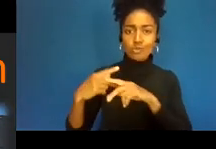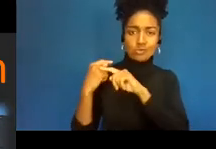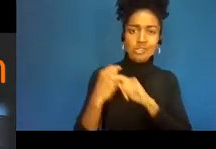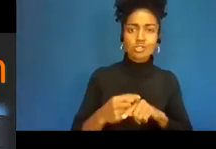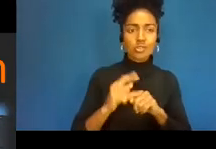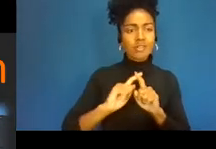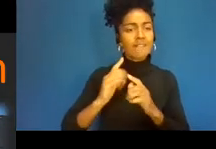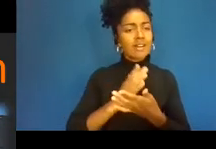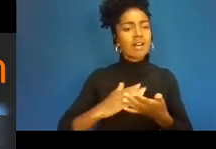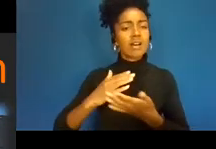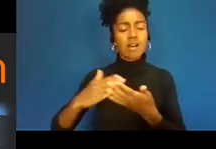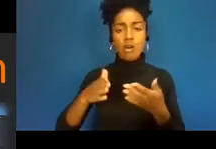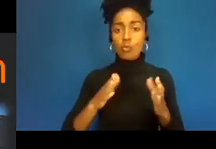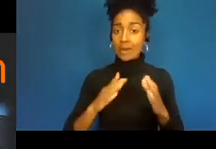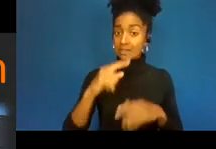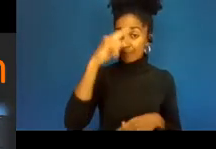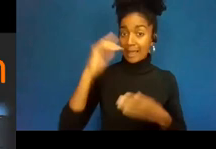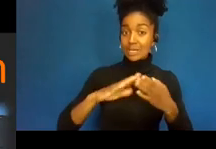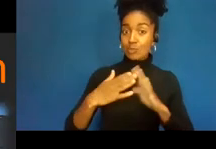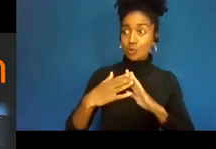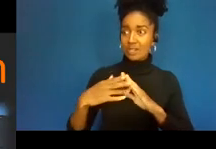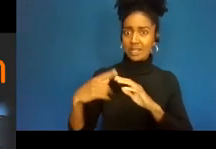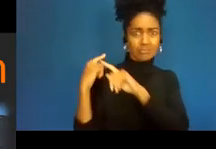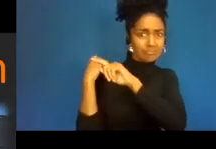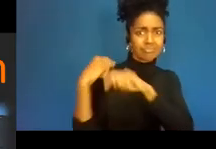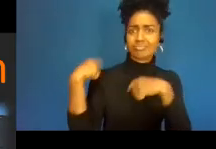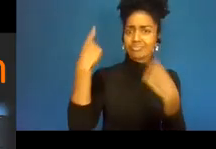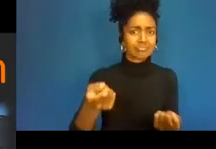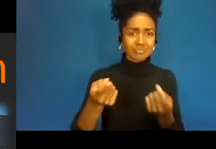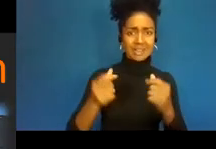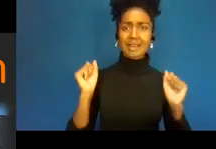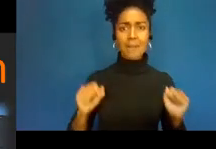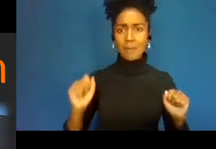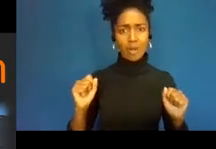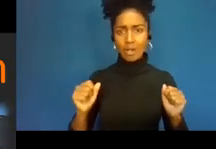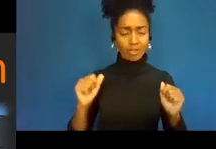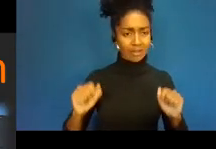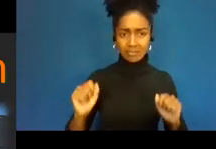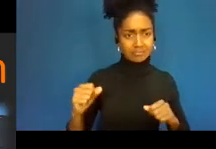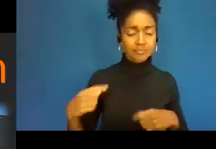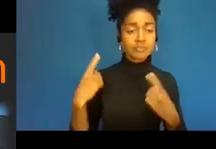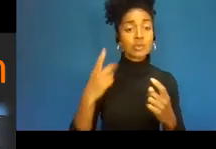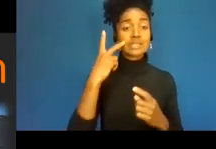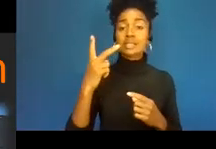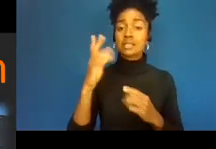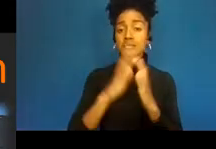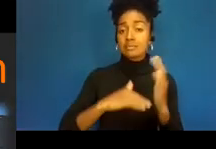in which the black community is traditionally capable. We see in the mural here-- This is George Floyd.